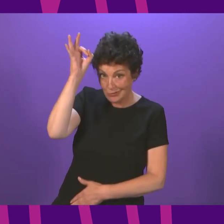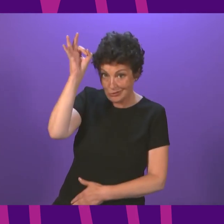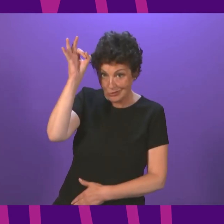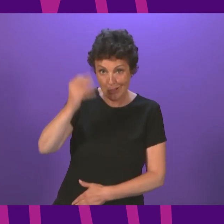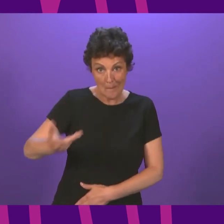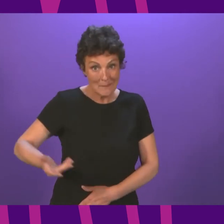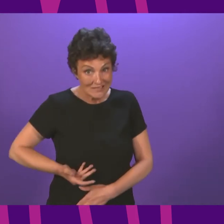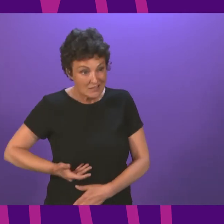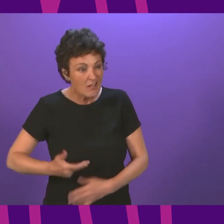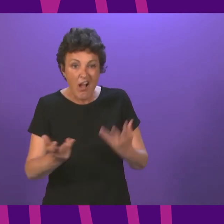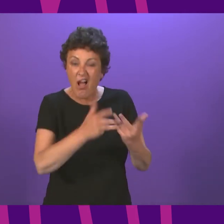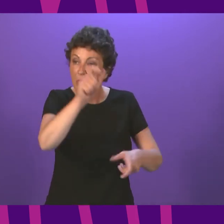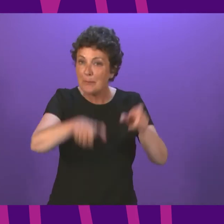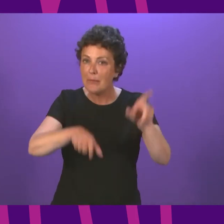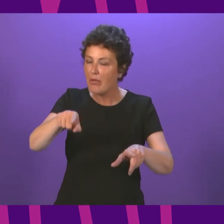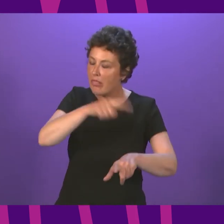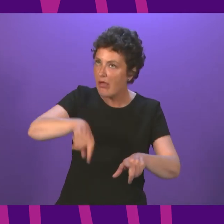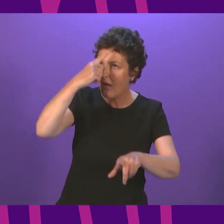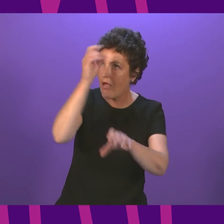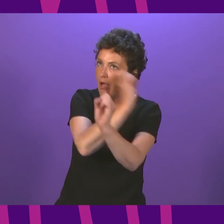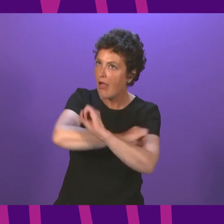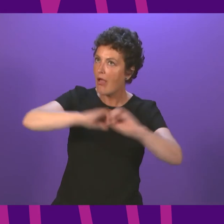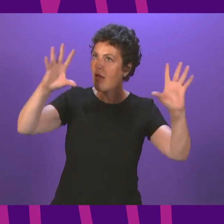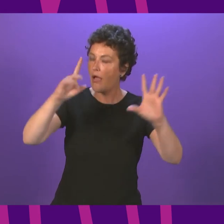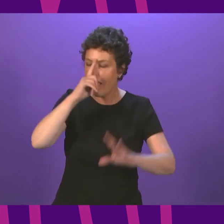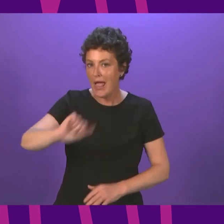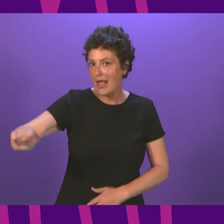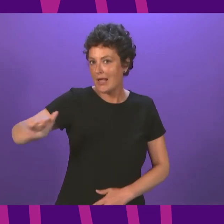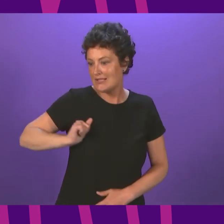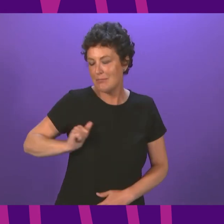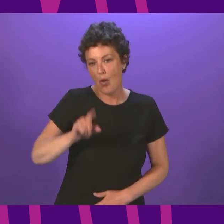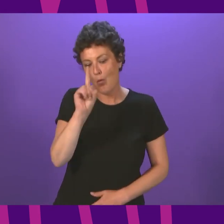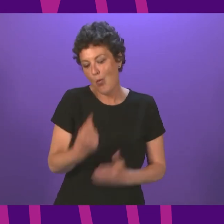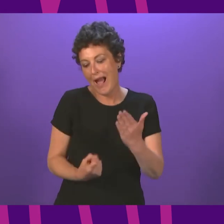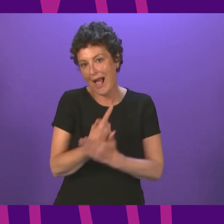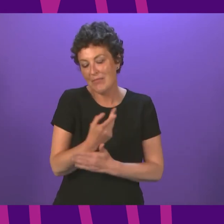one-off report that will cover the information that Parliament sought on wedding and civil